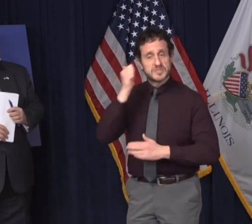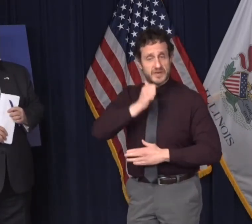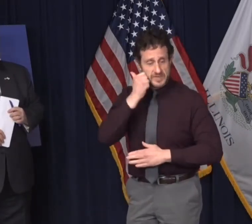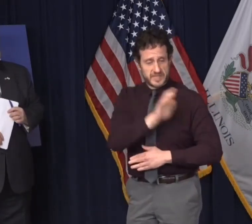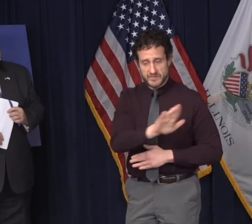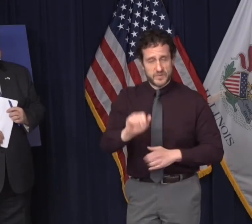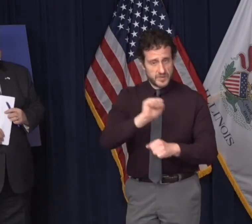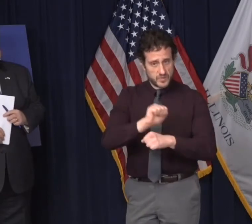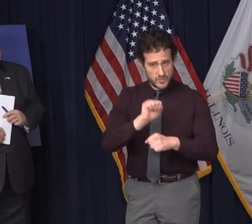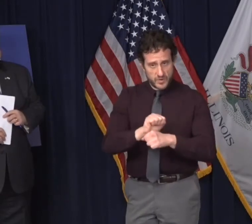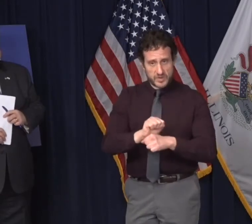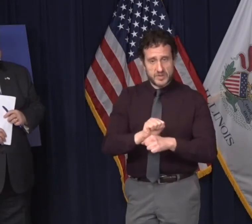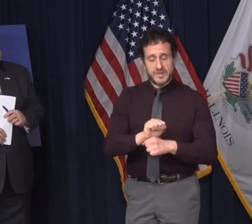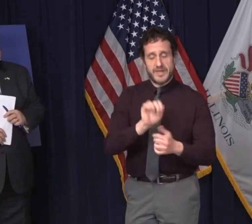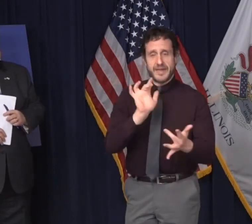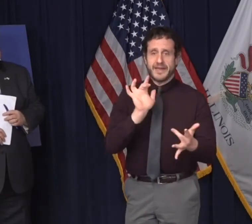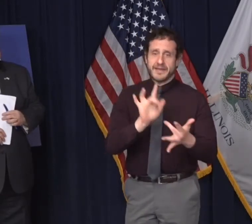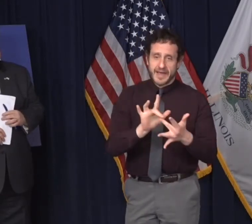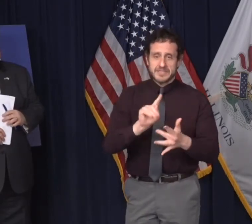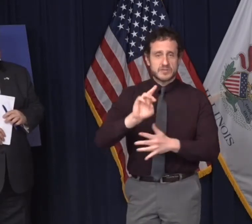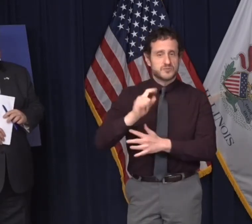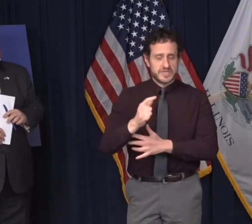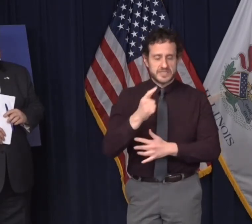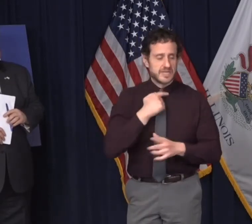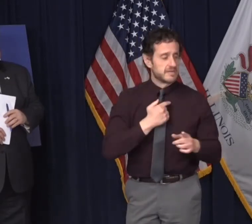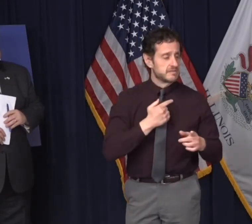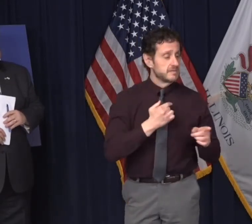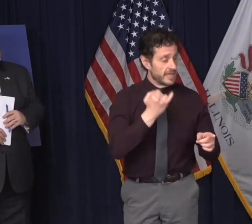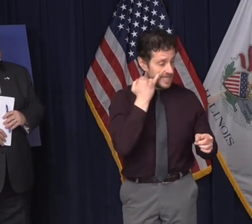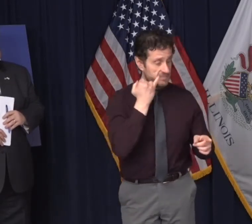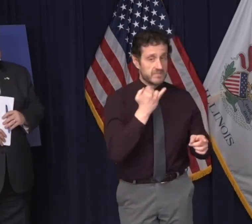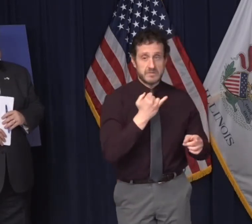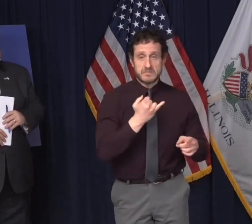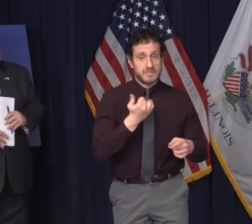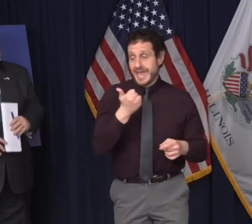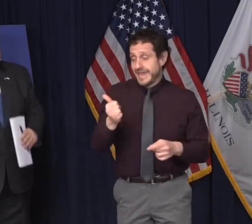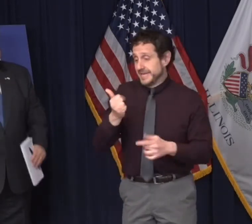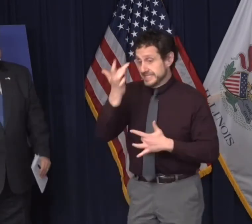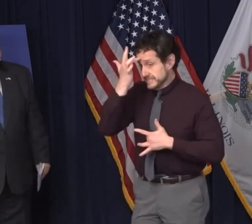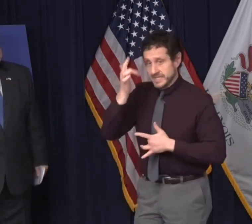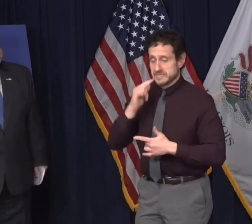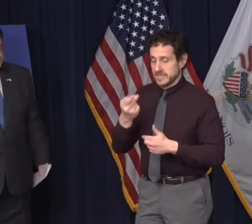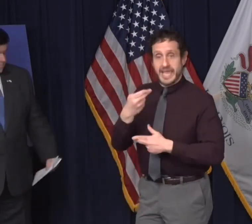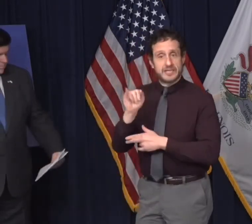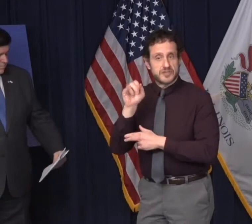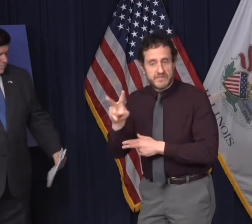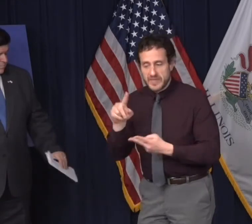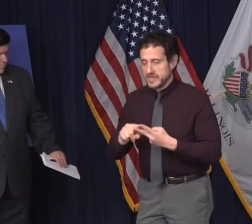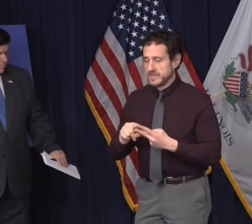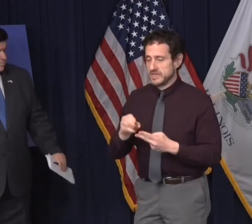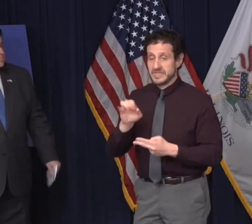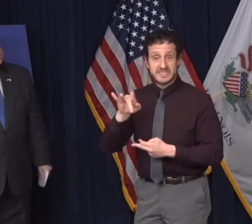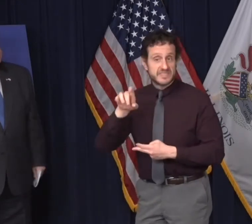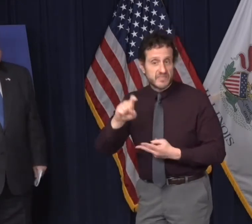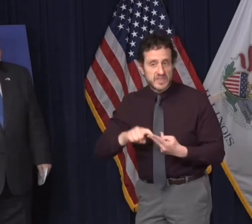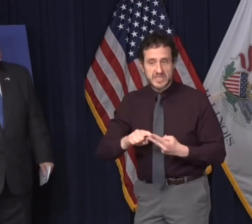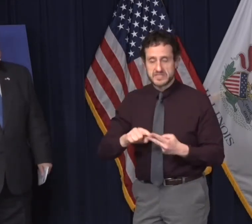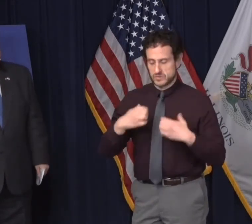STAFF WHO UTILIZE THE PRINCIPLES OF CONTACT TRACING DAILY IN THEIR WORK. THEY USE IT TO PERFORM PARTNER